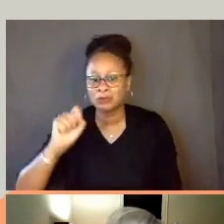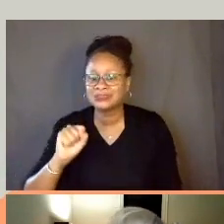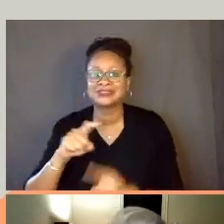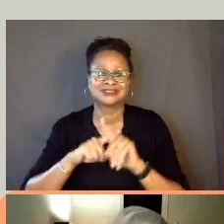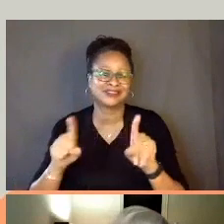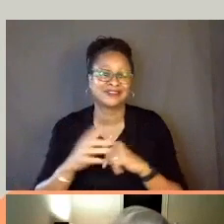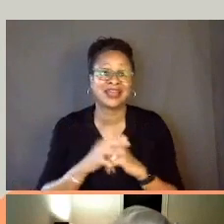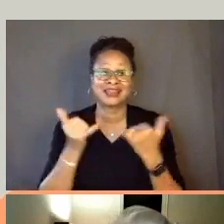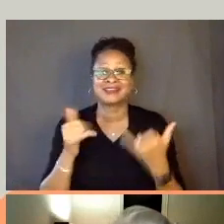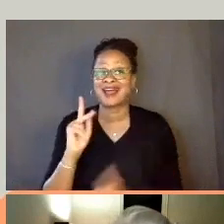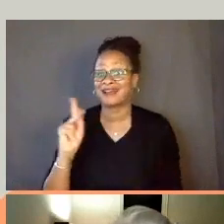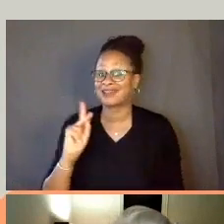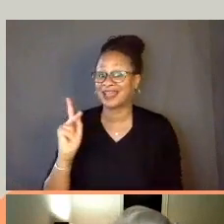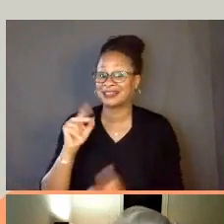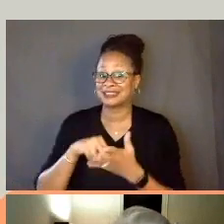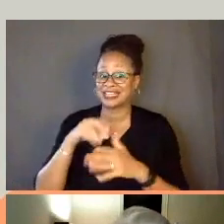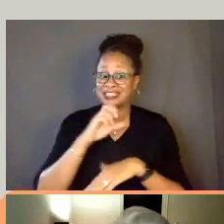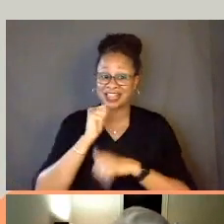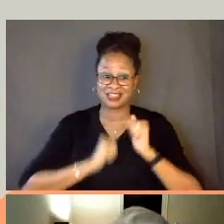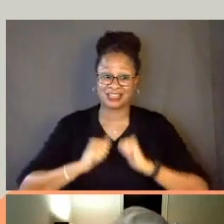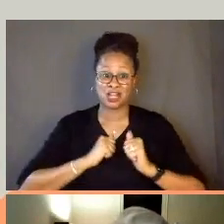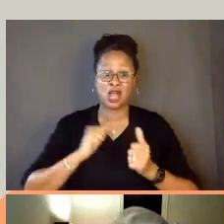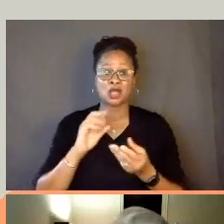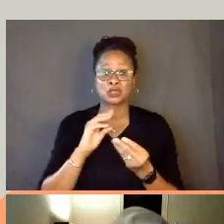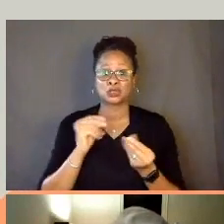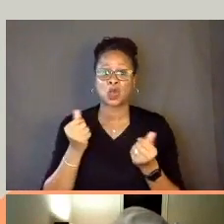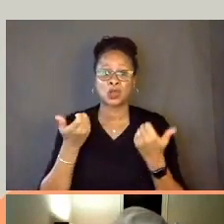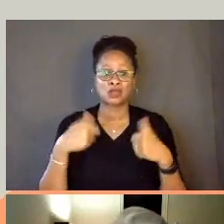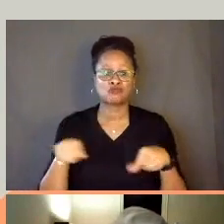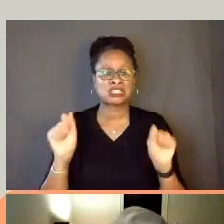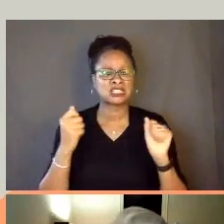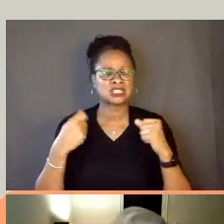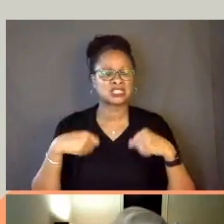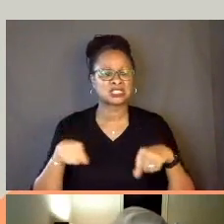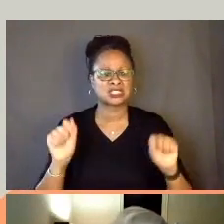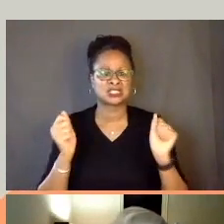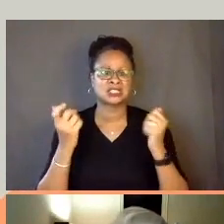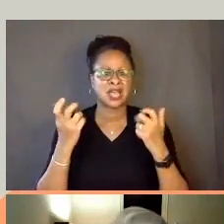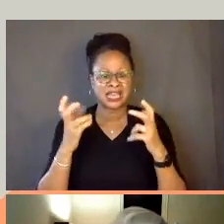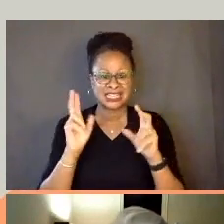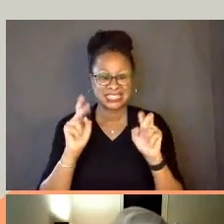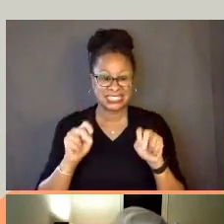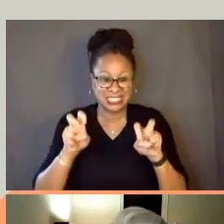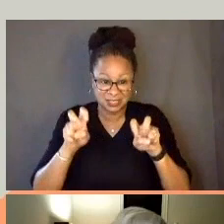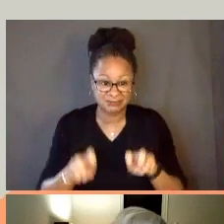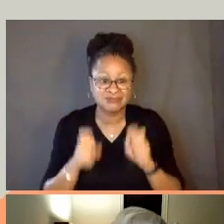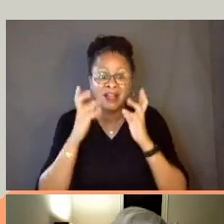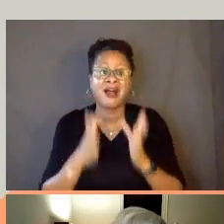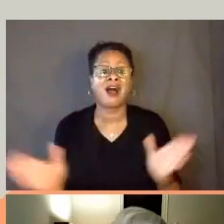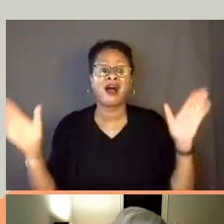Now Kayla stands in a theater. She slowly turns her wrists, scoops her arms, bends her knees, and stretches her arms above her head.